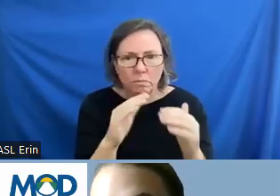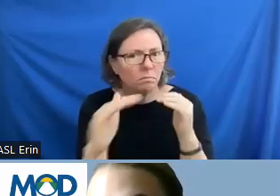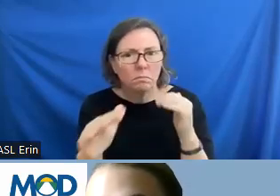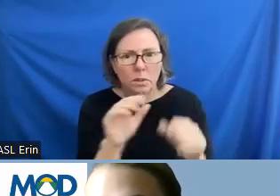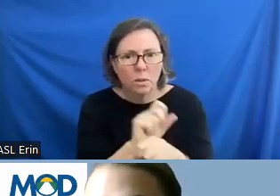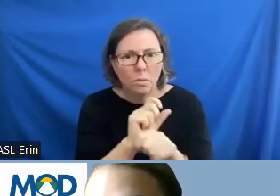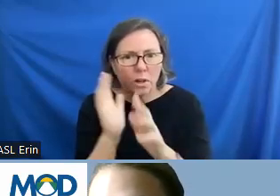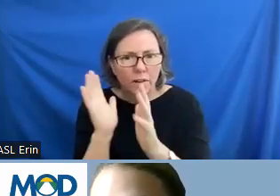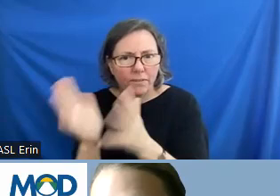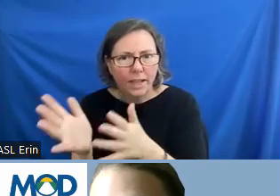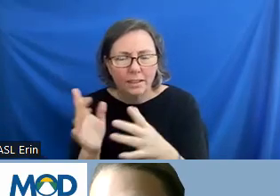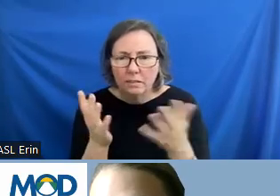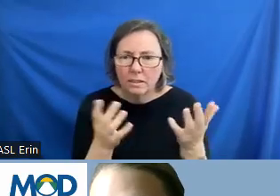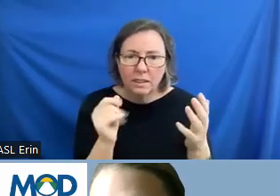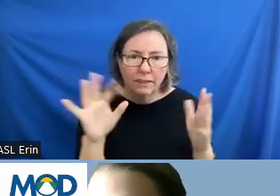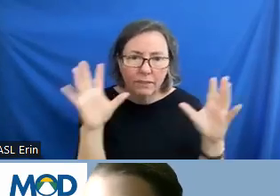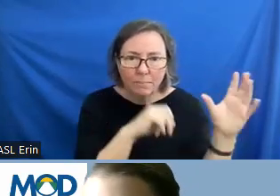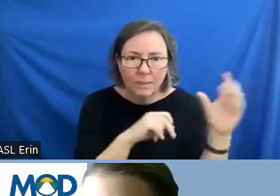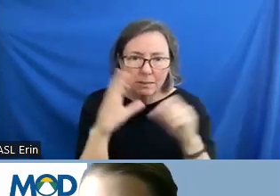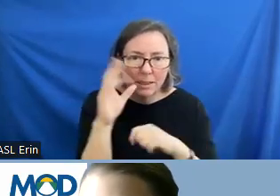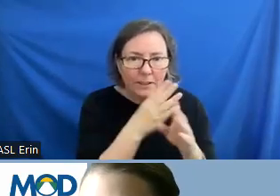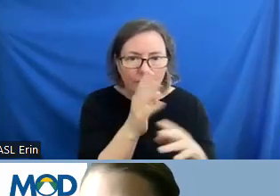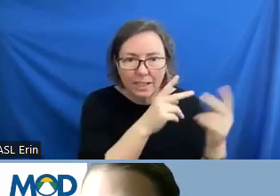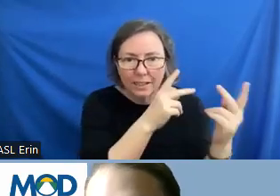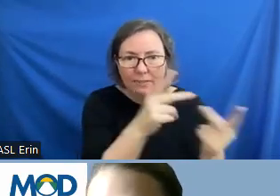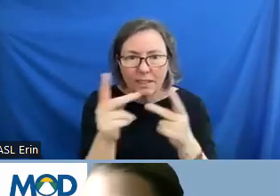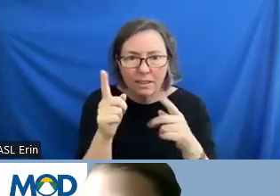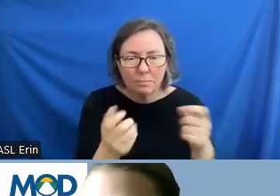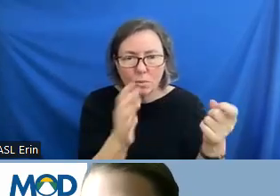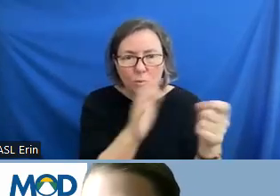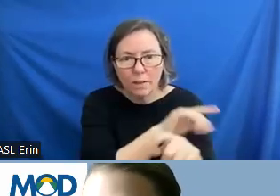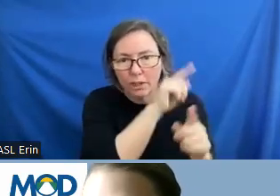field visits she was normally assigned to handle. How is that effecting the other